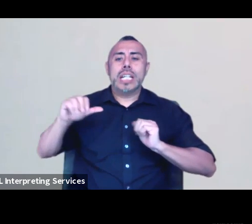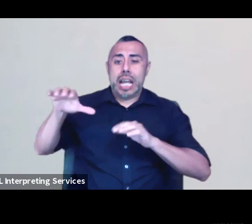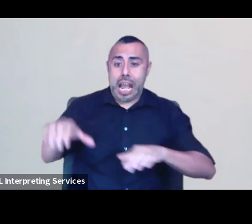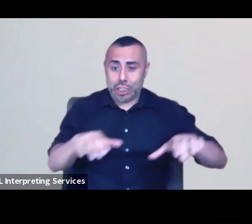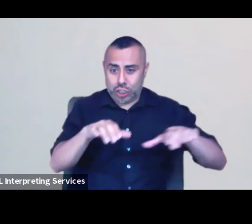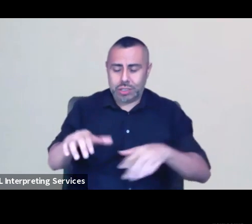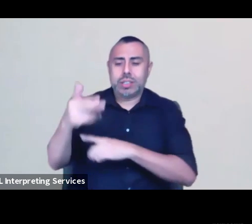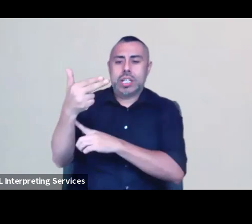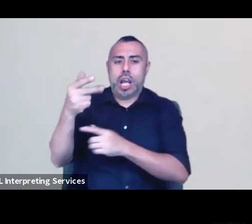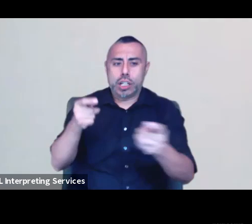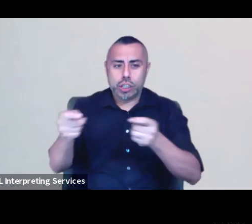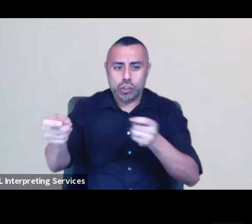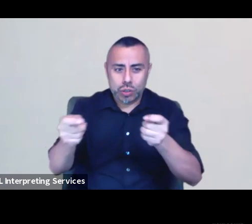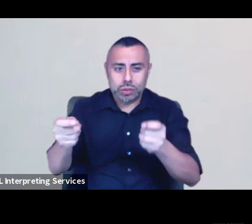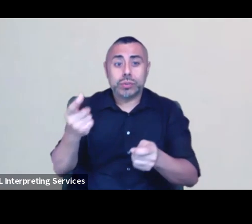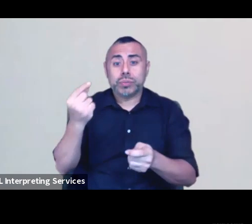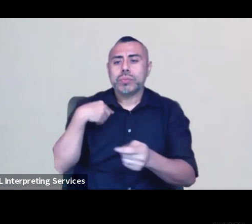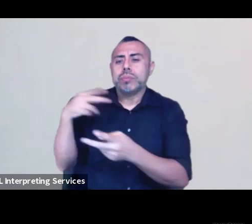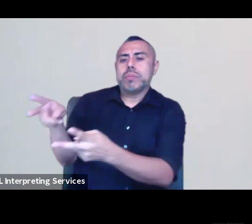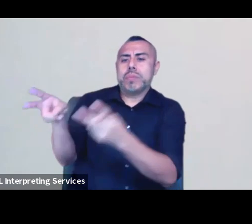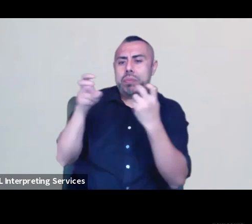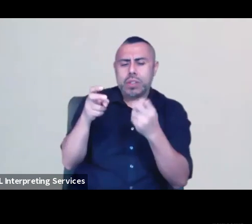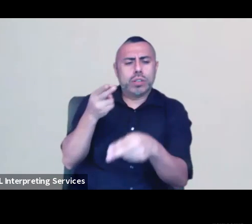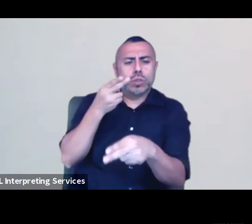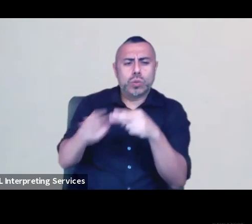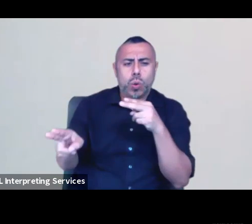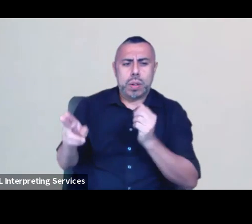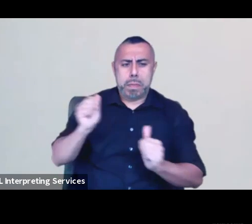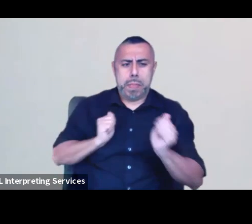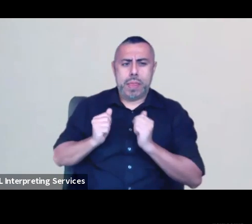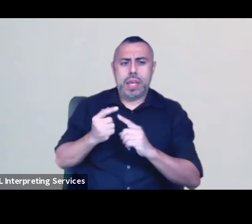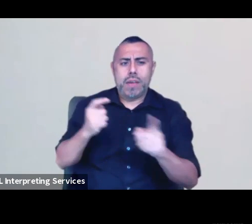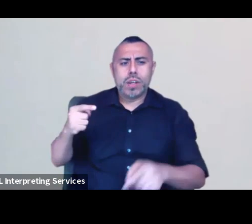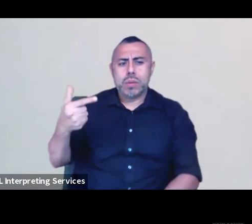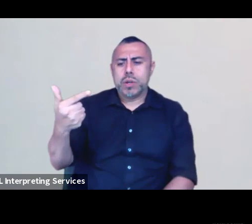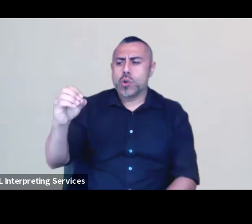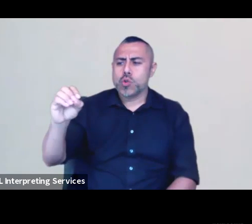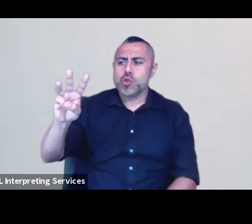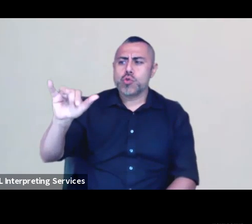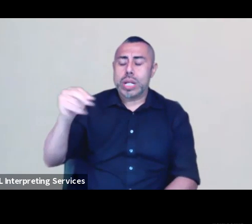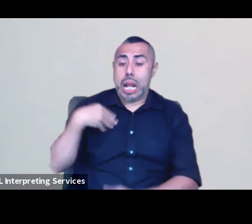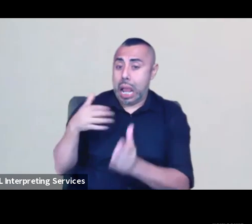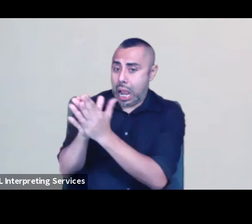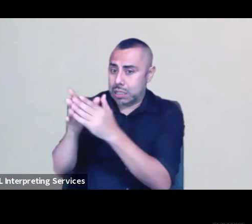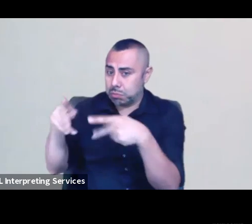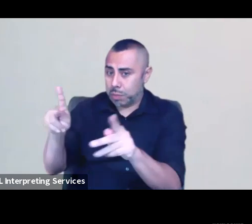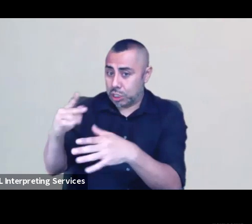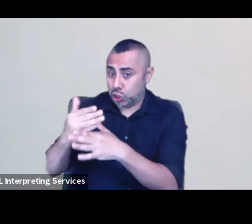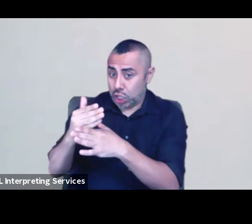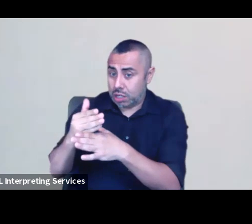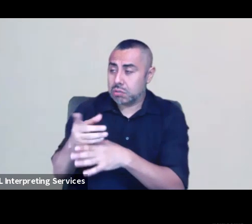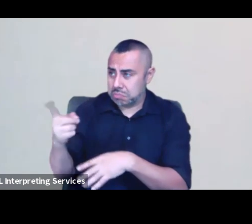I asked him for permission to share it widely, he said yes, I shared it with a bunch of folks and I said please share this